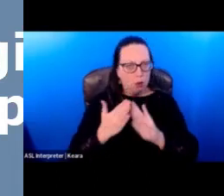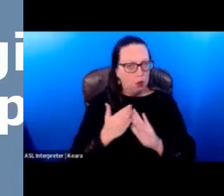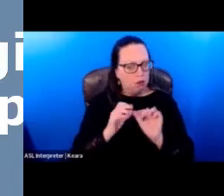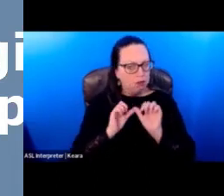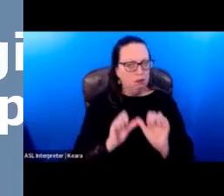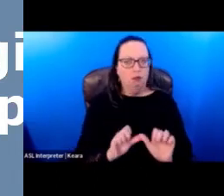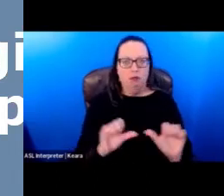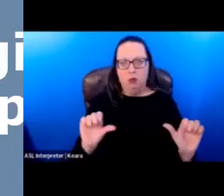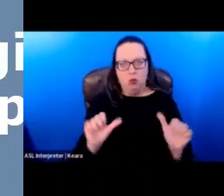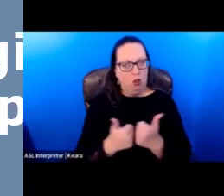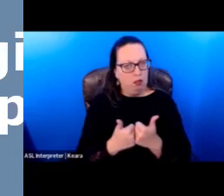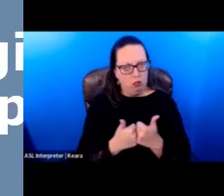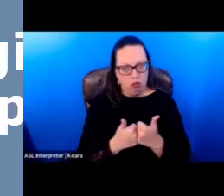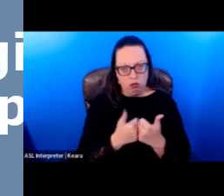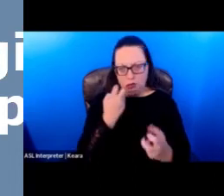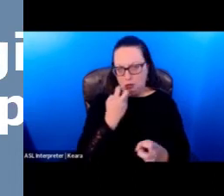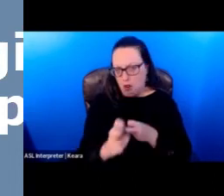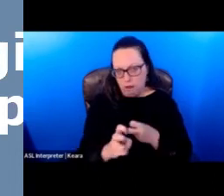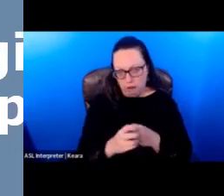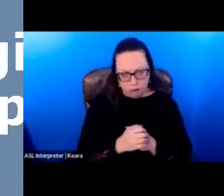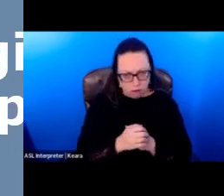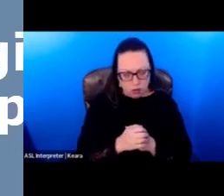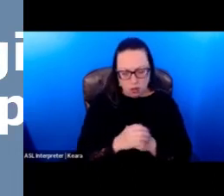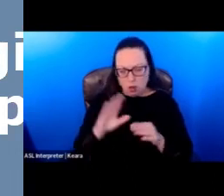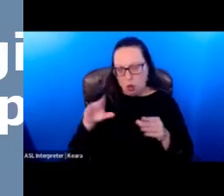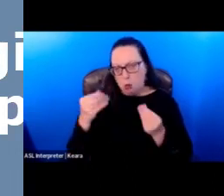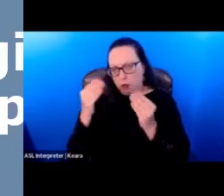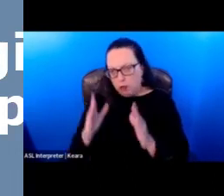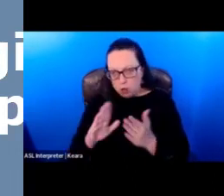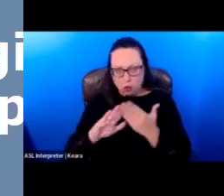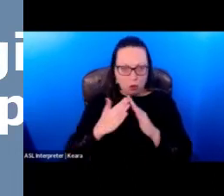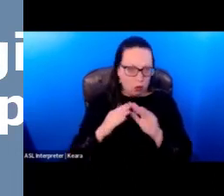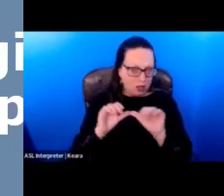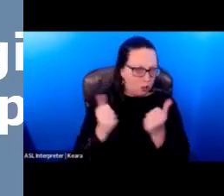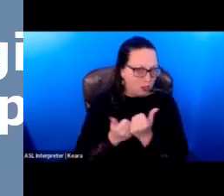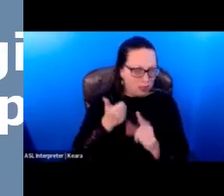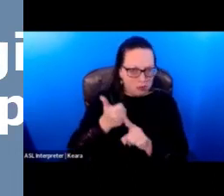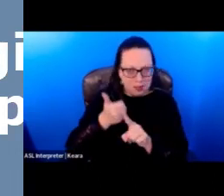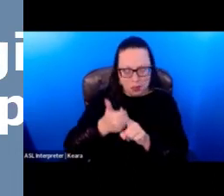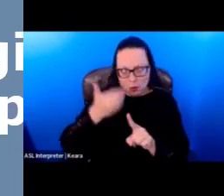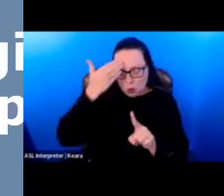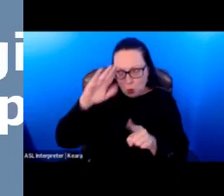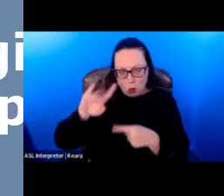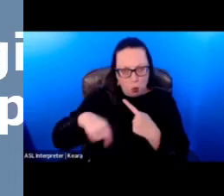Peers have expressed their appreciation when they experienced peer support, not